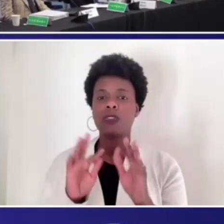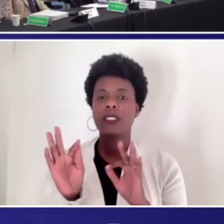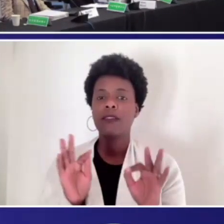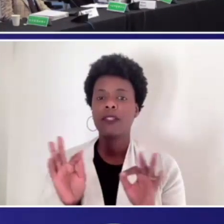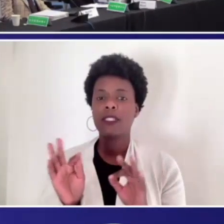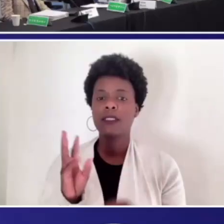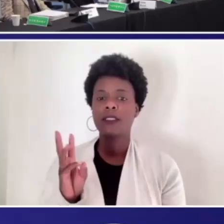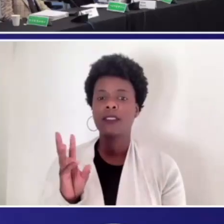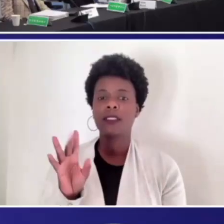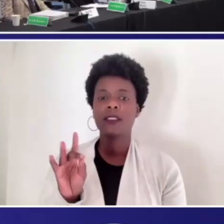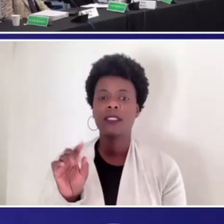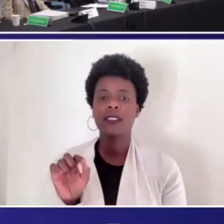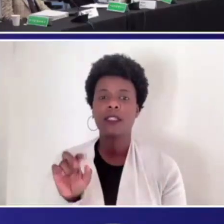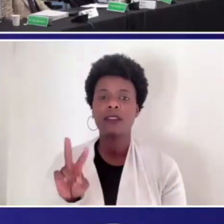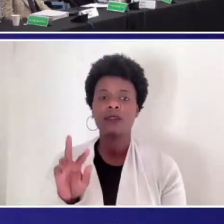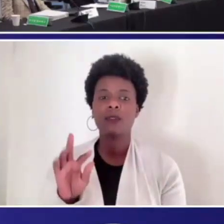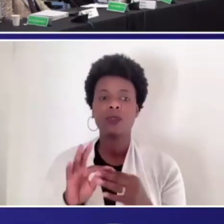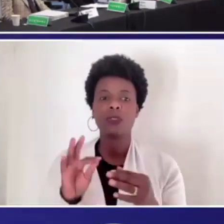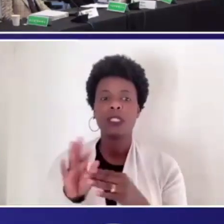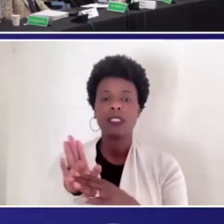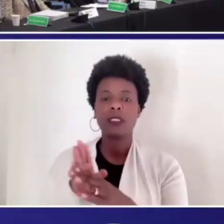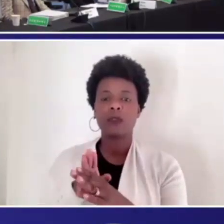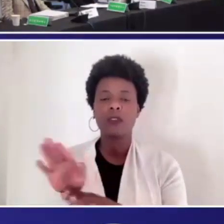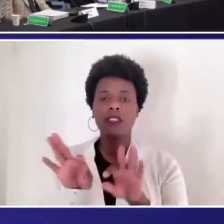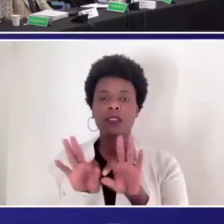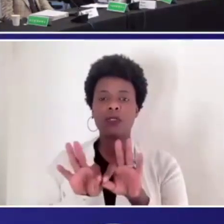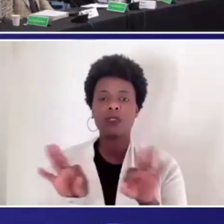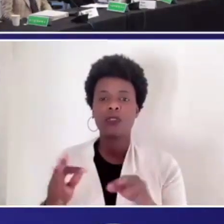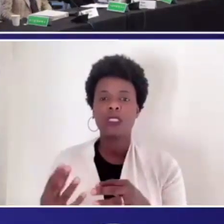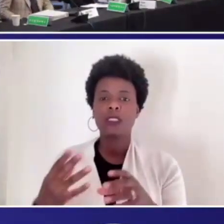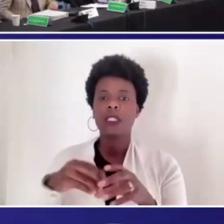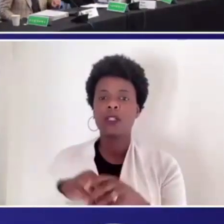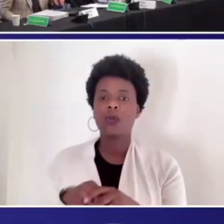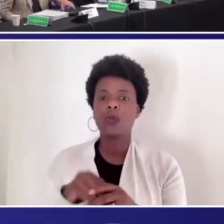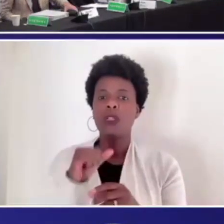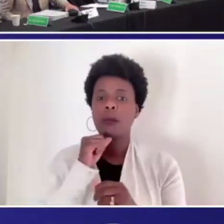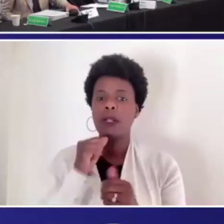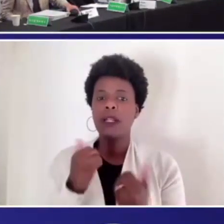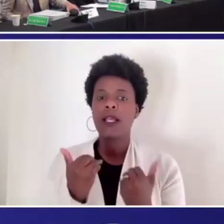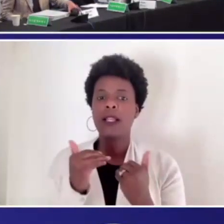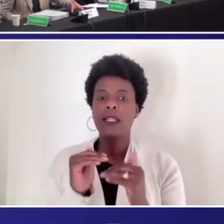professional degrees are included, but not limited to. And it lists a set of examples.